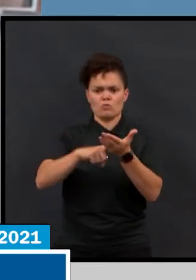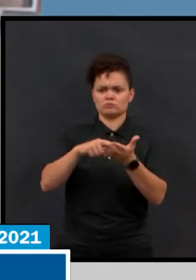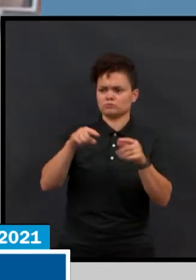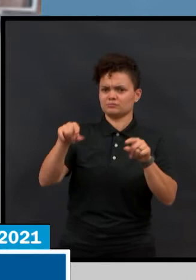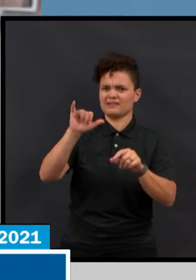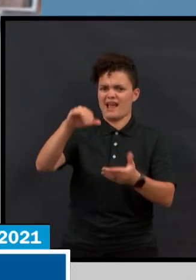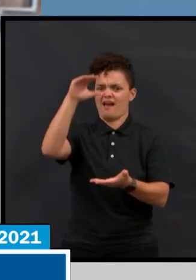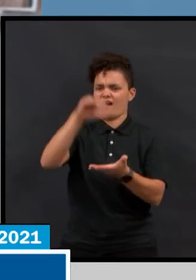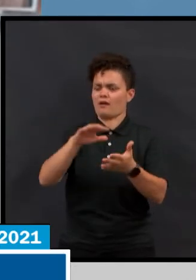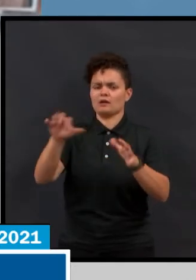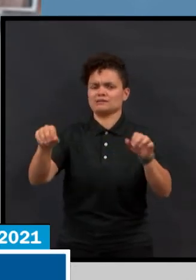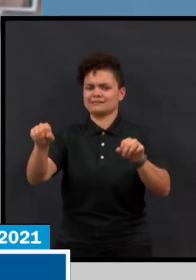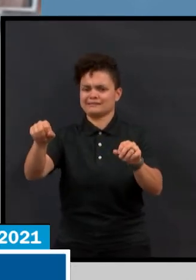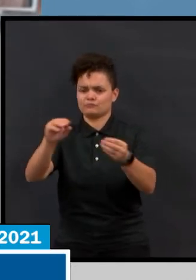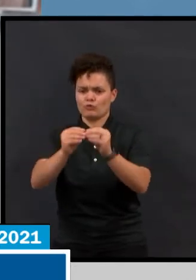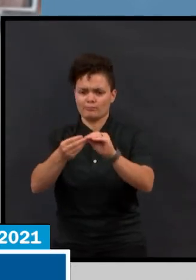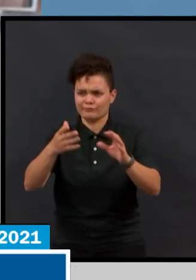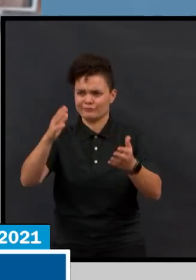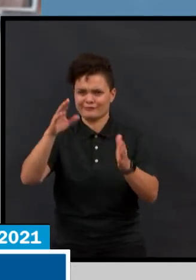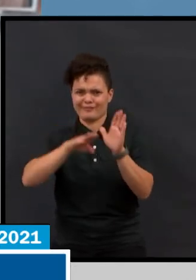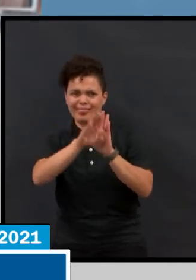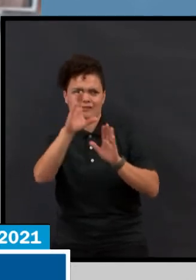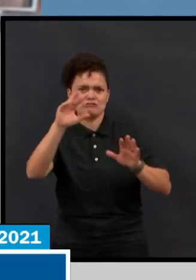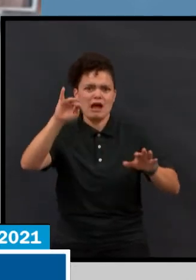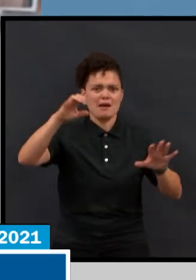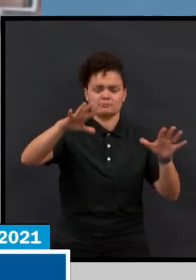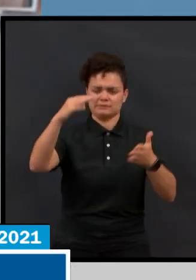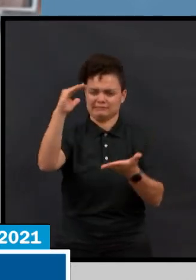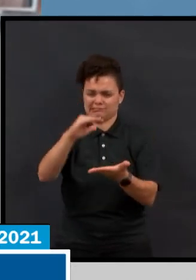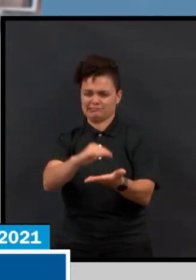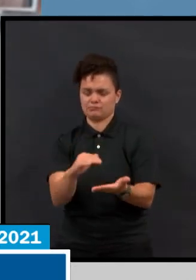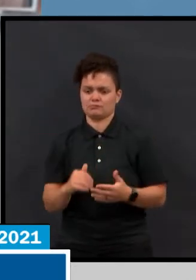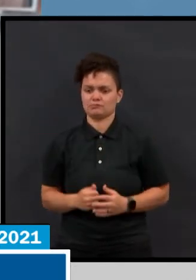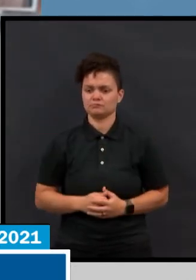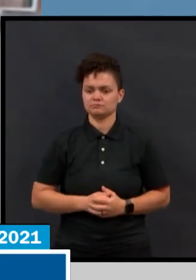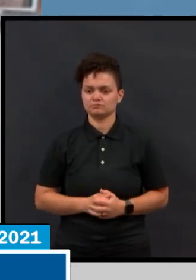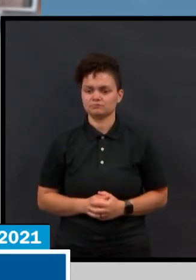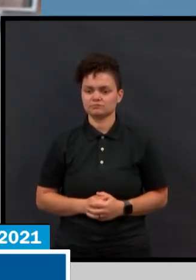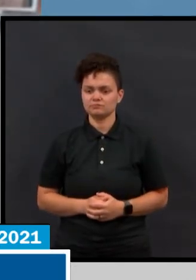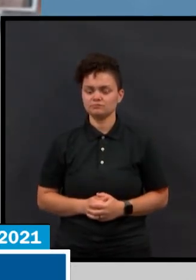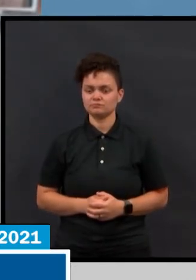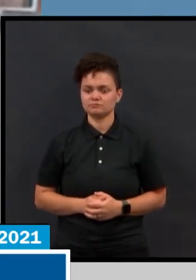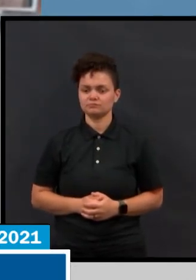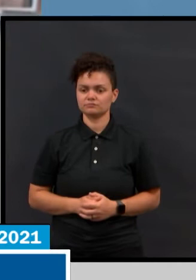the standard and that hot spot up there in regard to northfield and central park i'd just like to